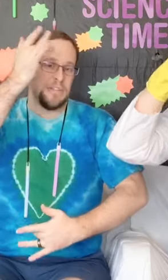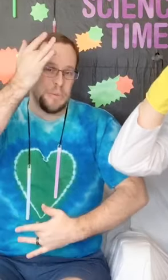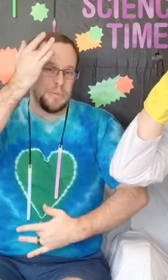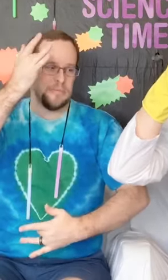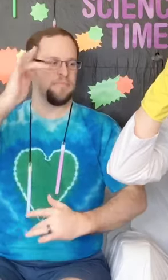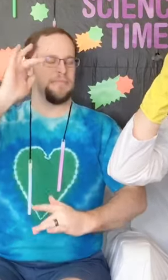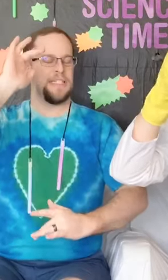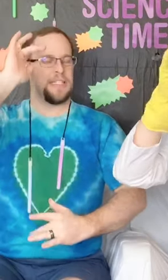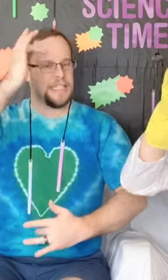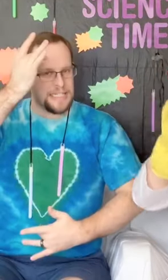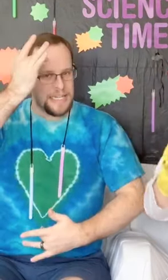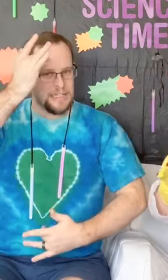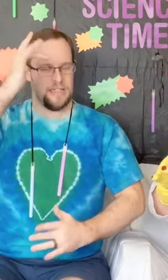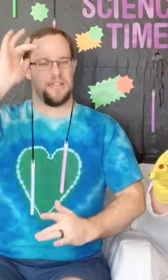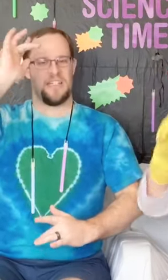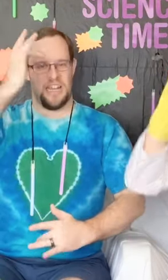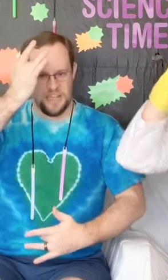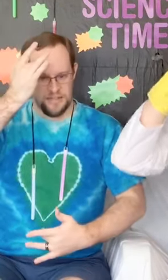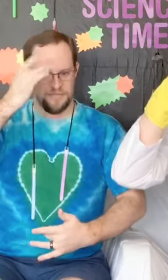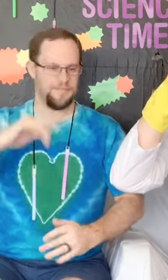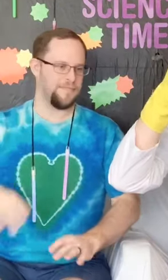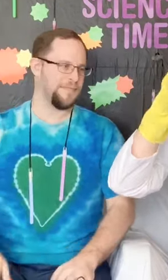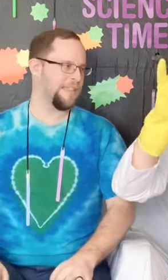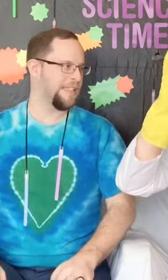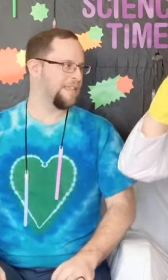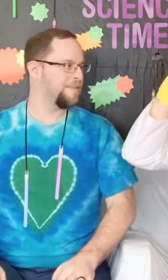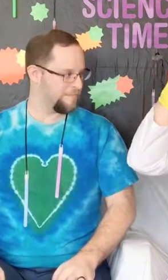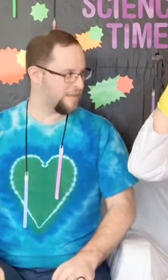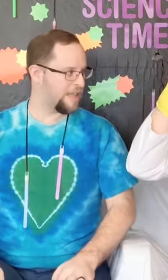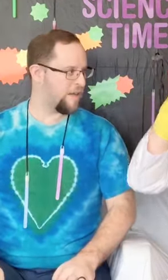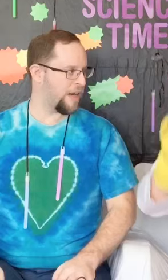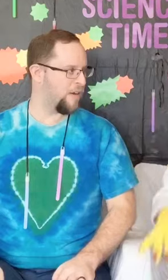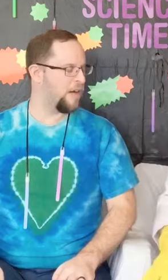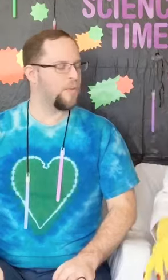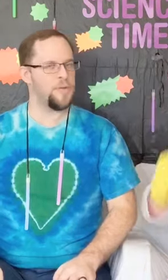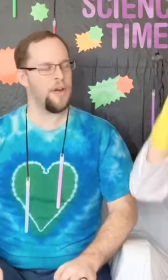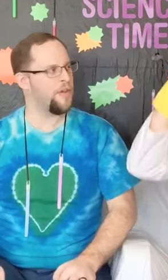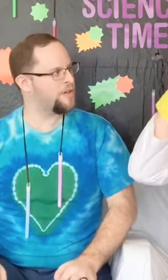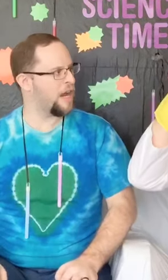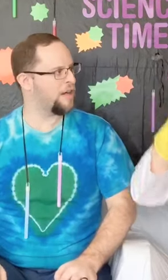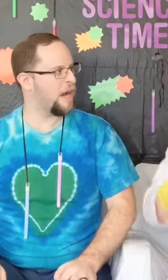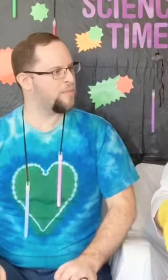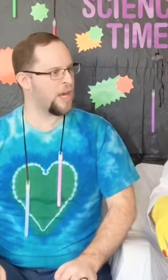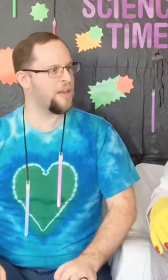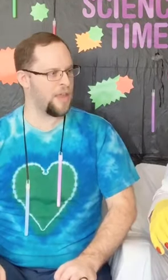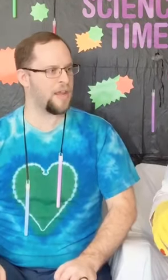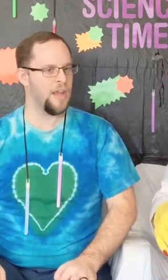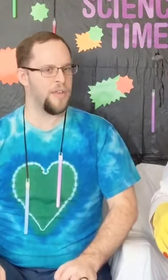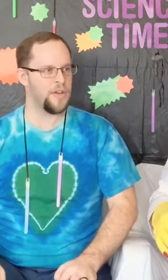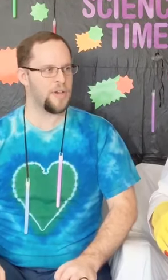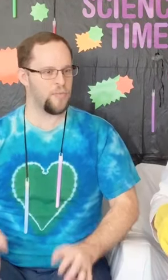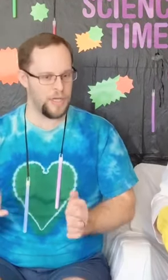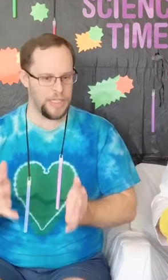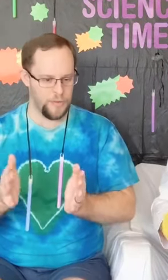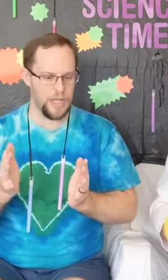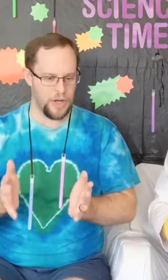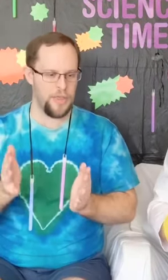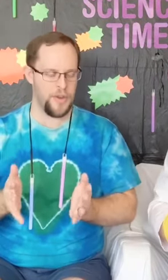Oh, I have a disease. AARON: "Disease." "Sick." CALI: Okay! Okay, so there there we go. AARON: What's our third sign? I'm trying to think. There's a really, really good third